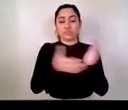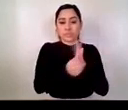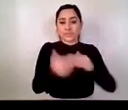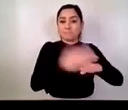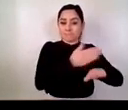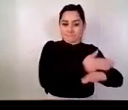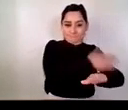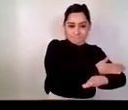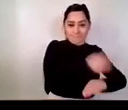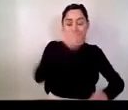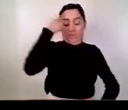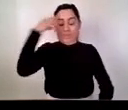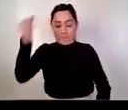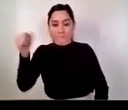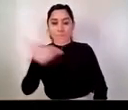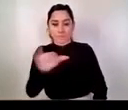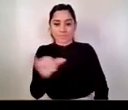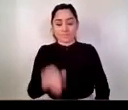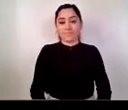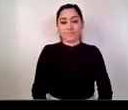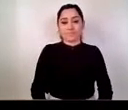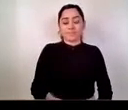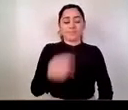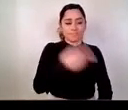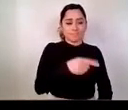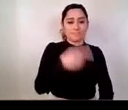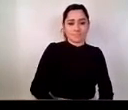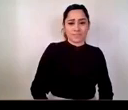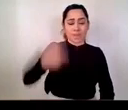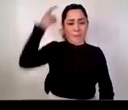Poor sleep has been shown to impair brain function.